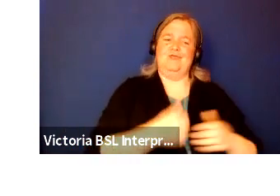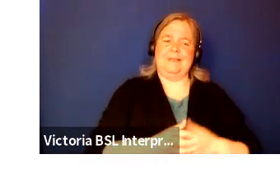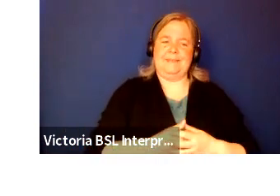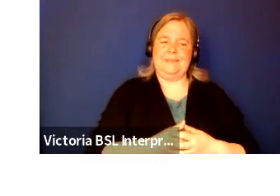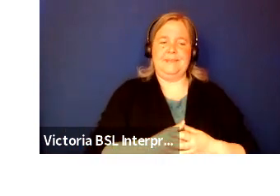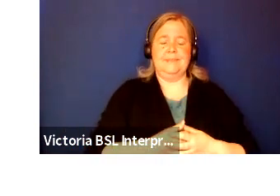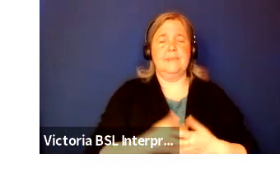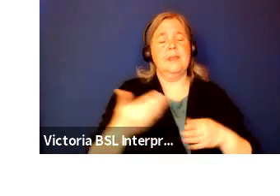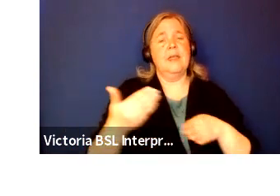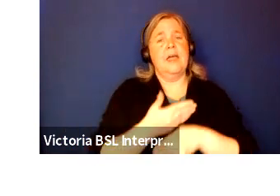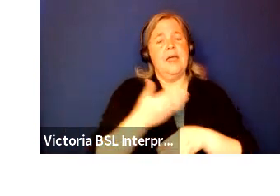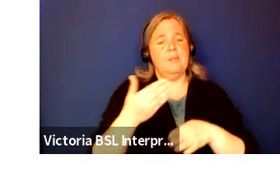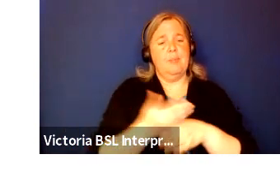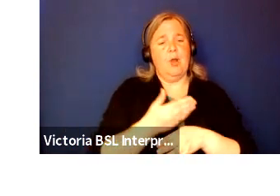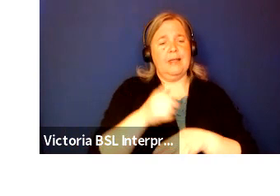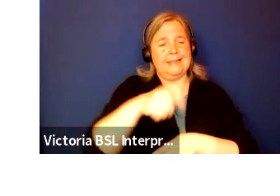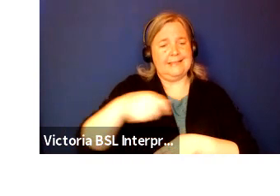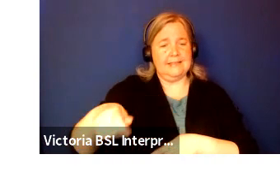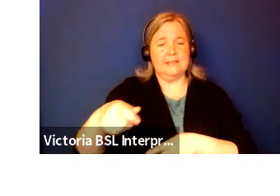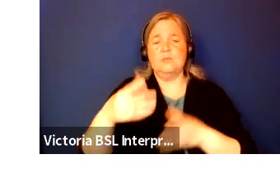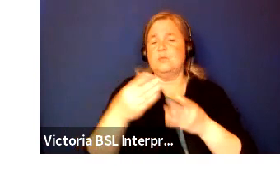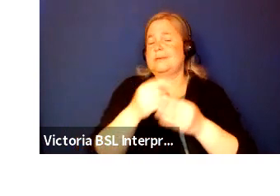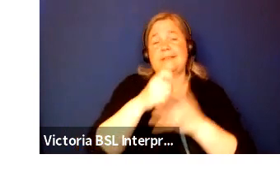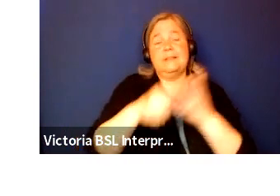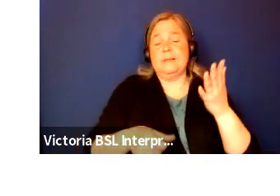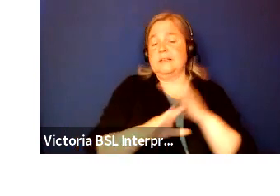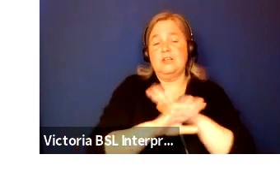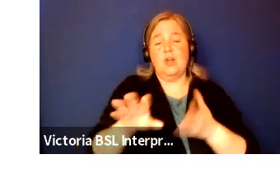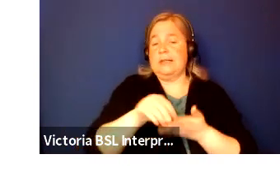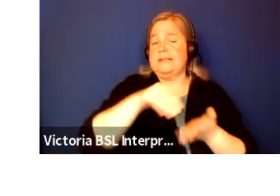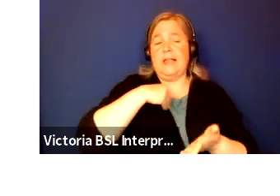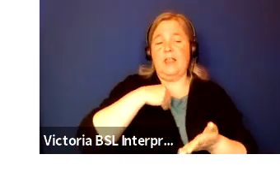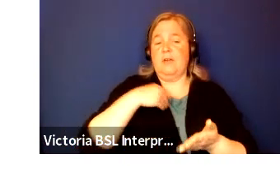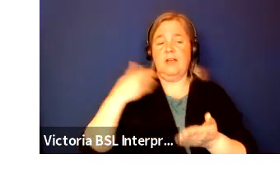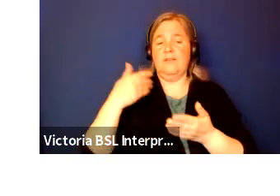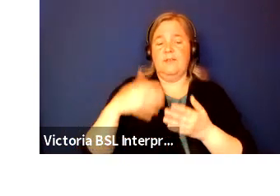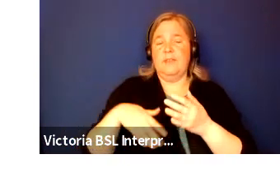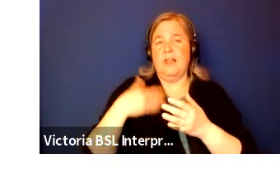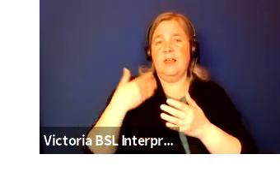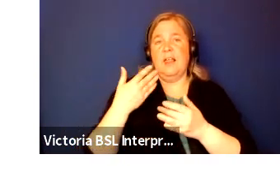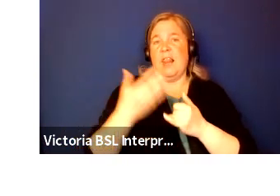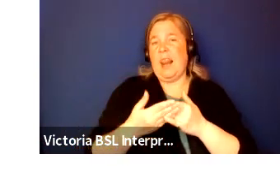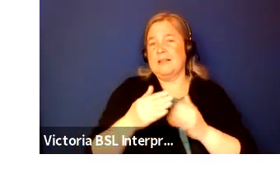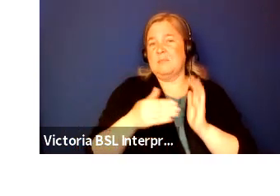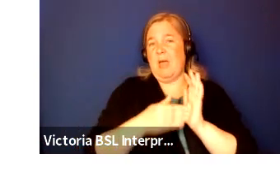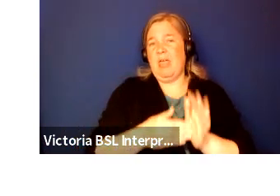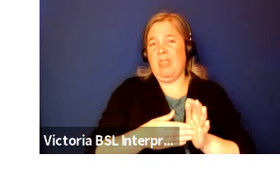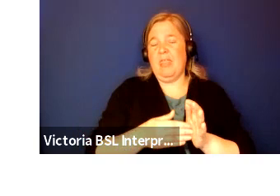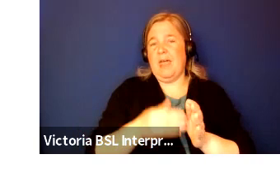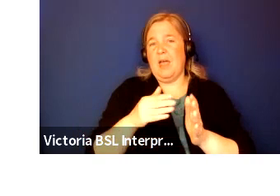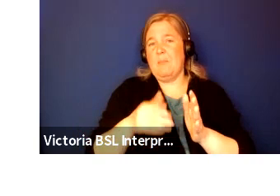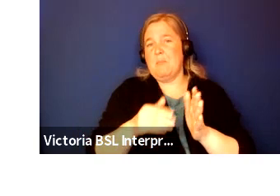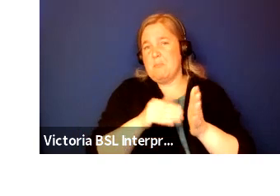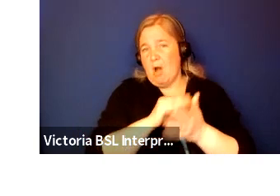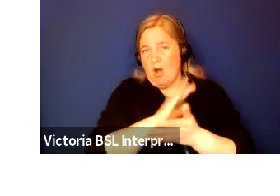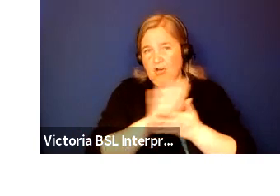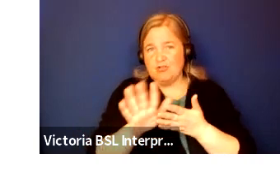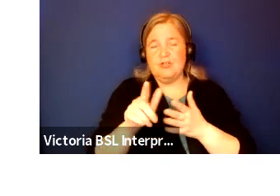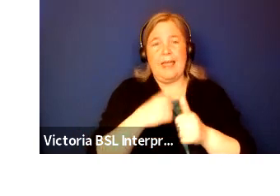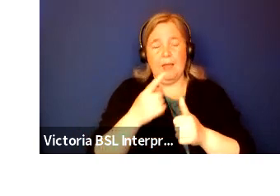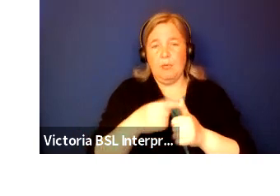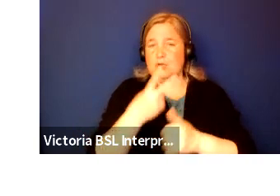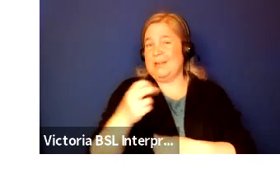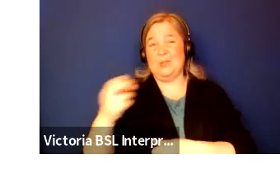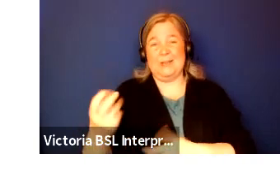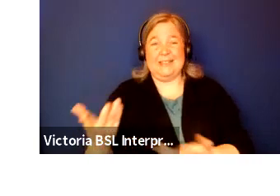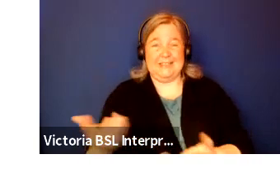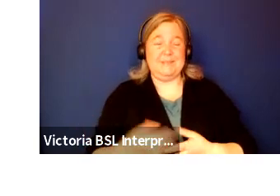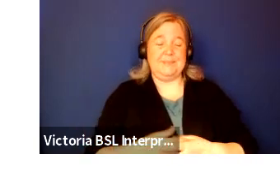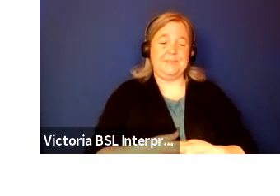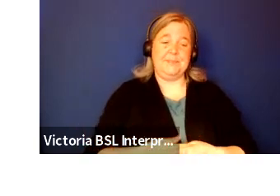disabilities are worried for not getting salary in the last month as March/April 2020.